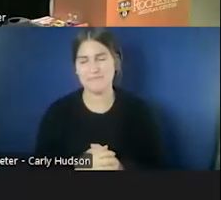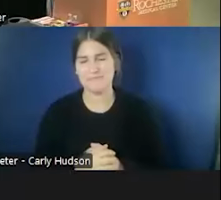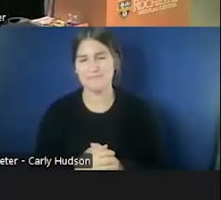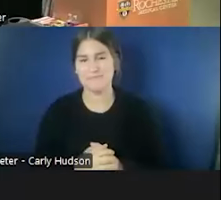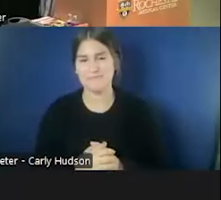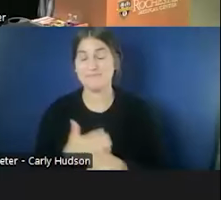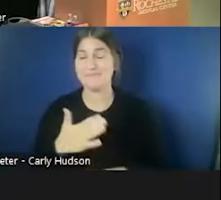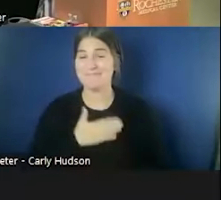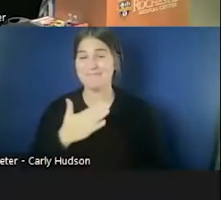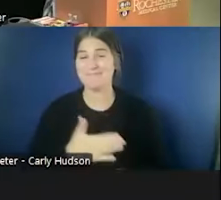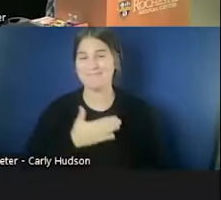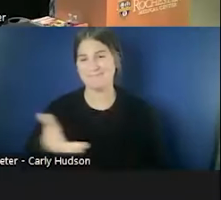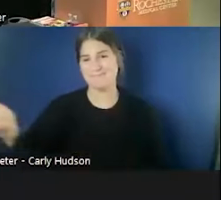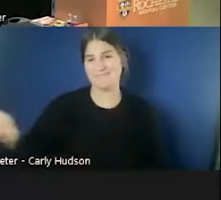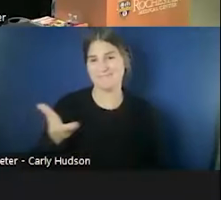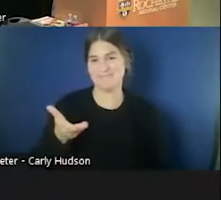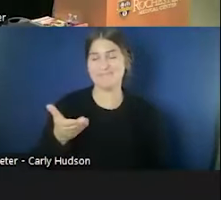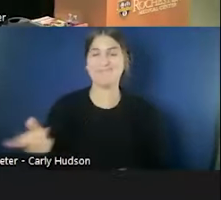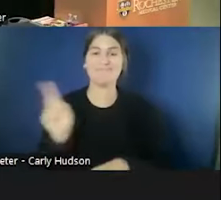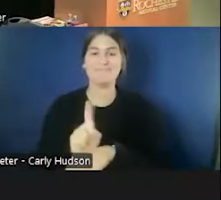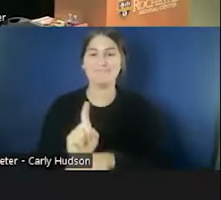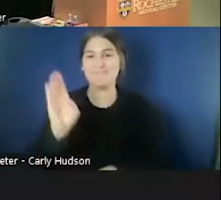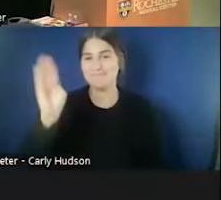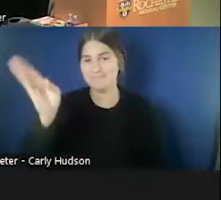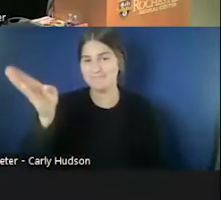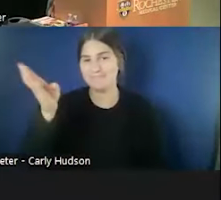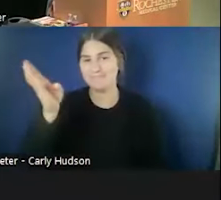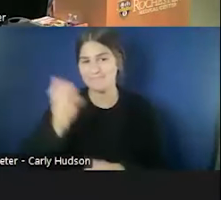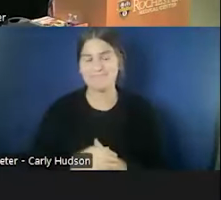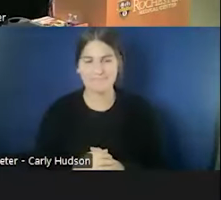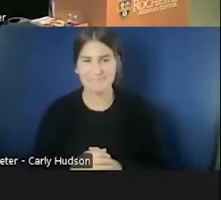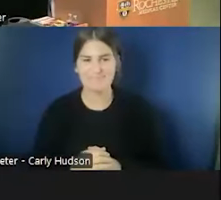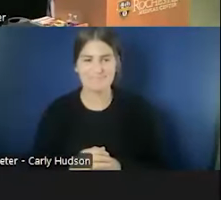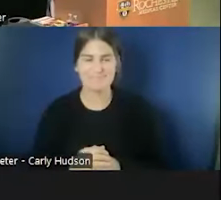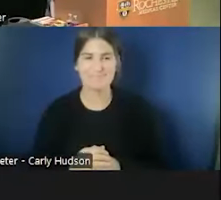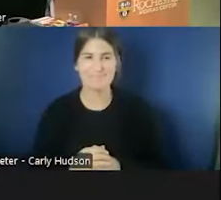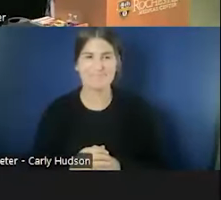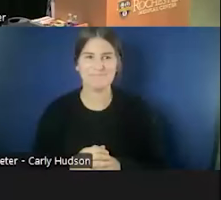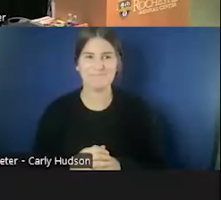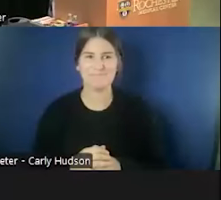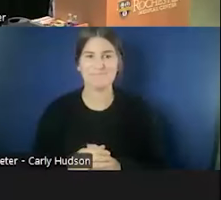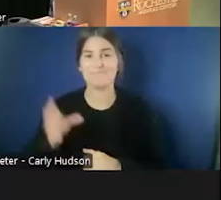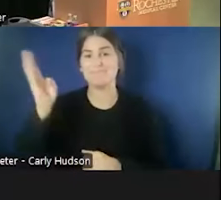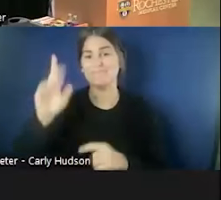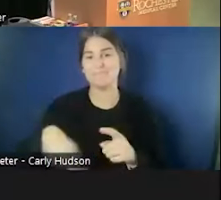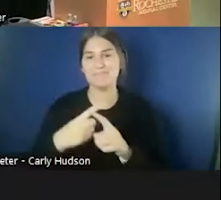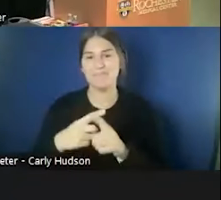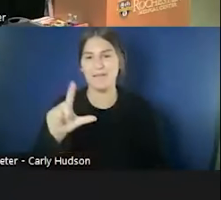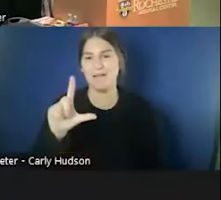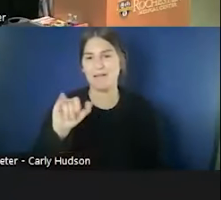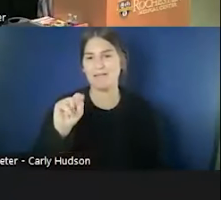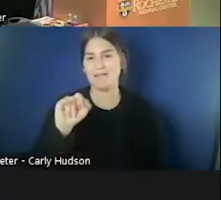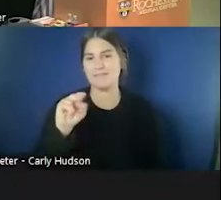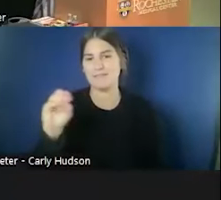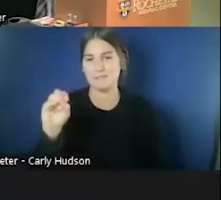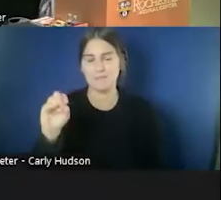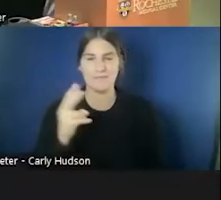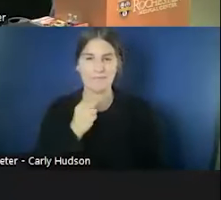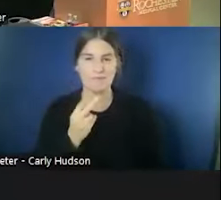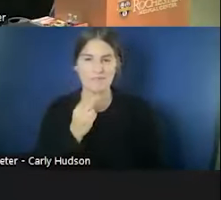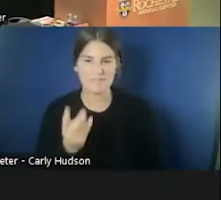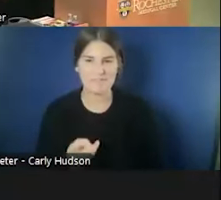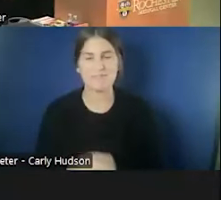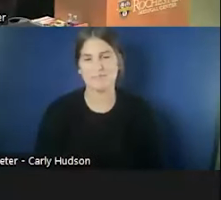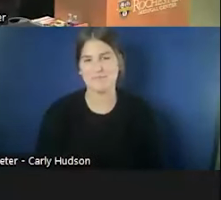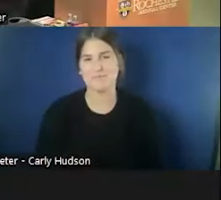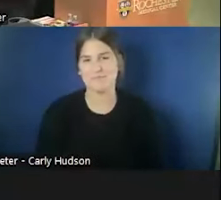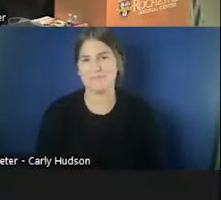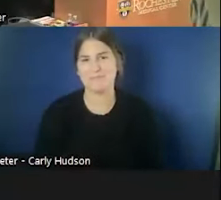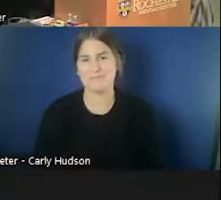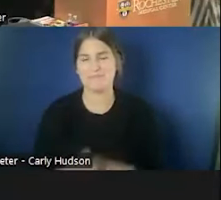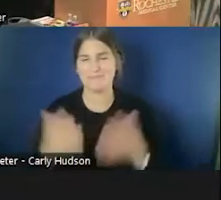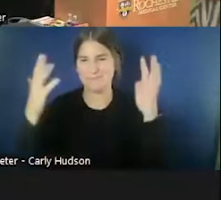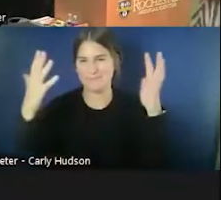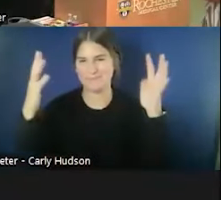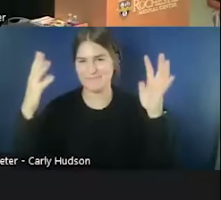welcome Julio to give us this uh lecture on uh Latino voices unheard and silenced